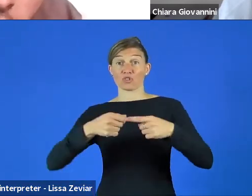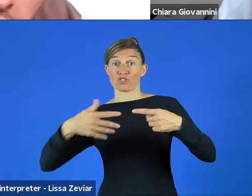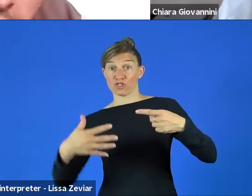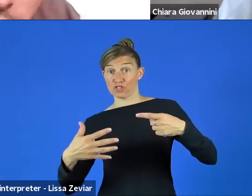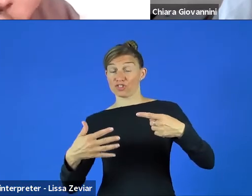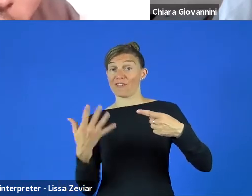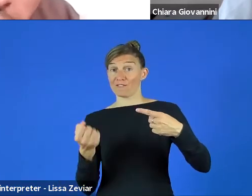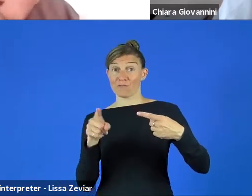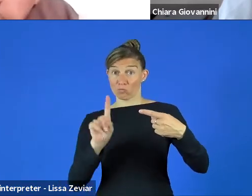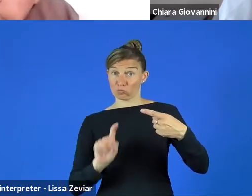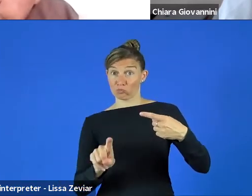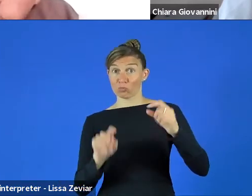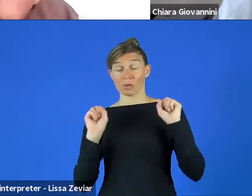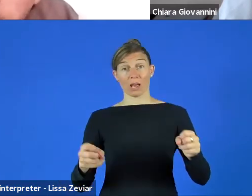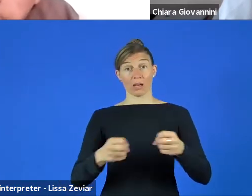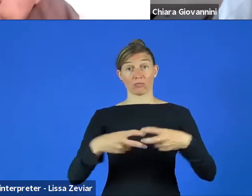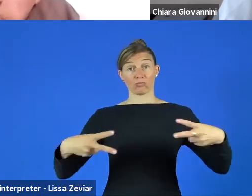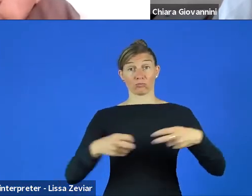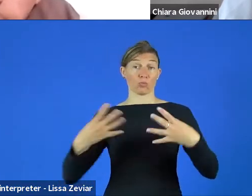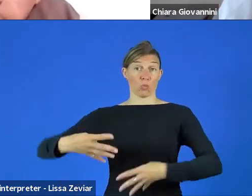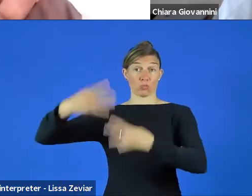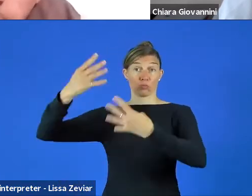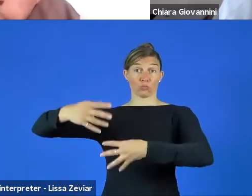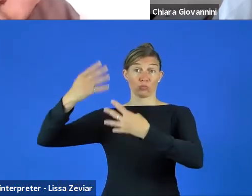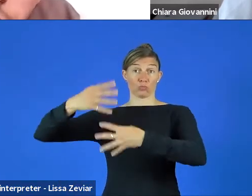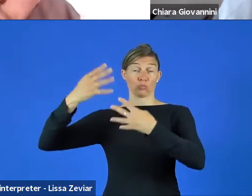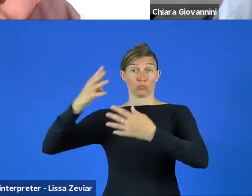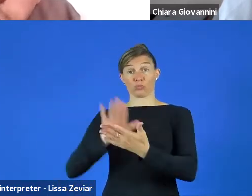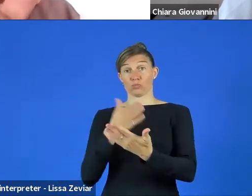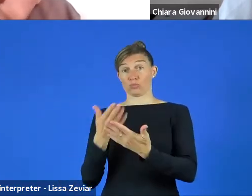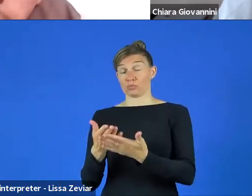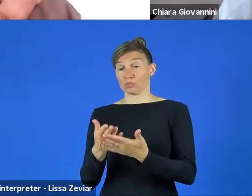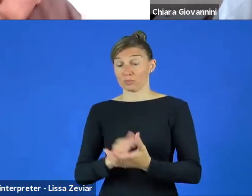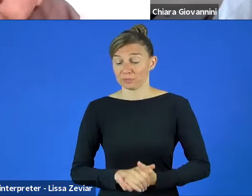Now, I will introduce the speakers before starting with the first one.